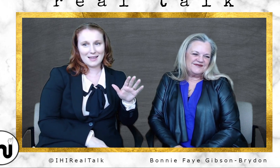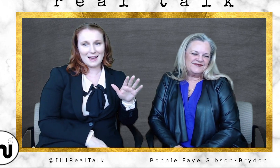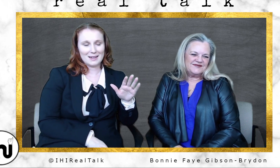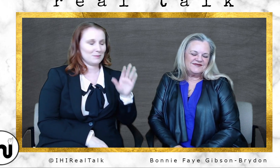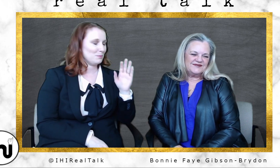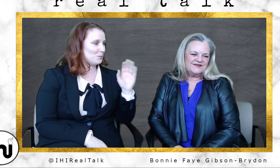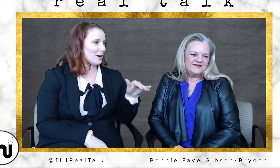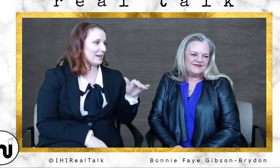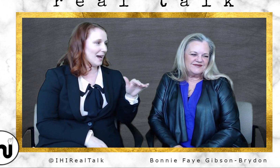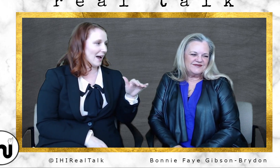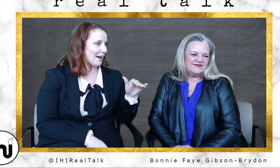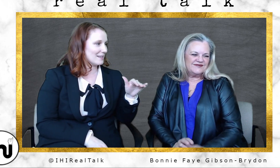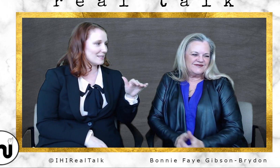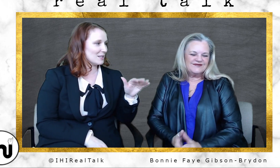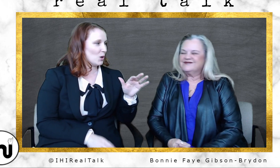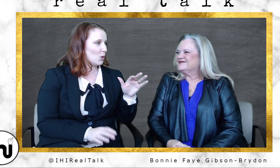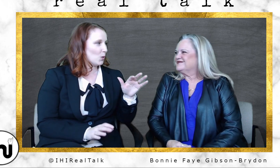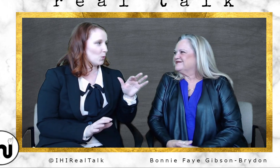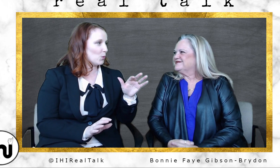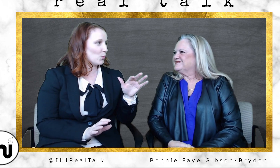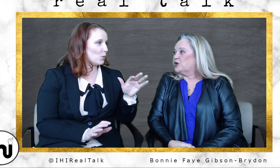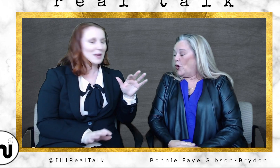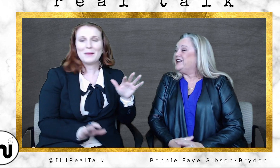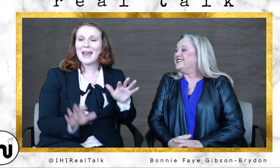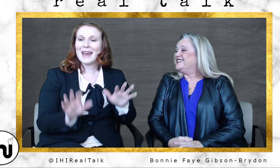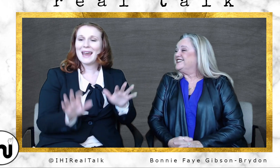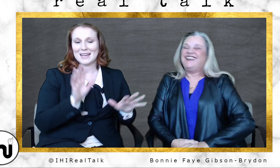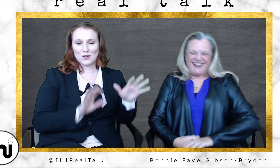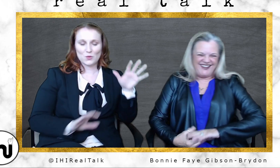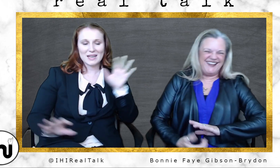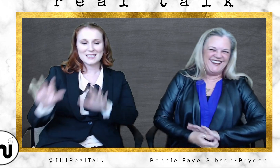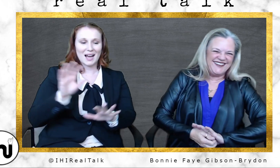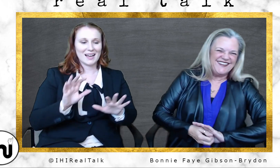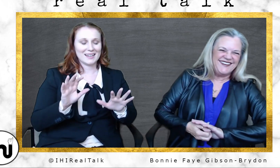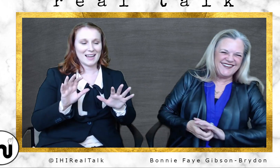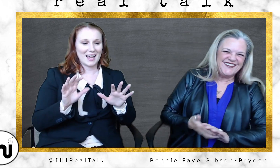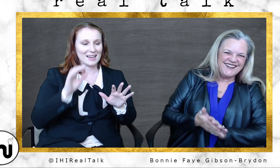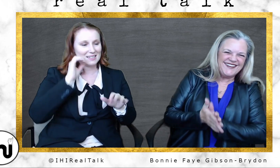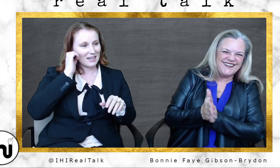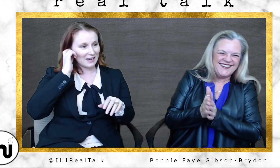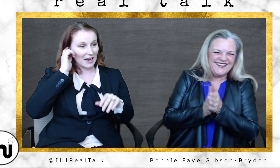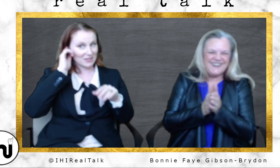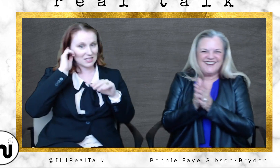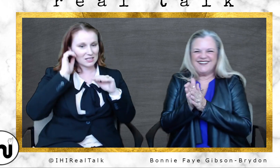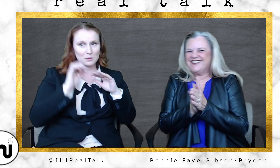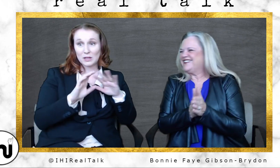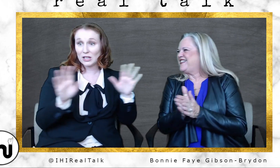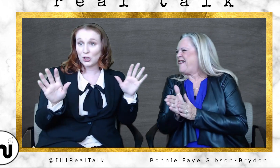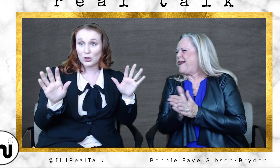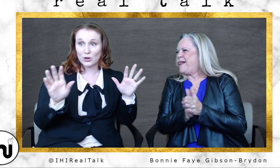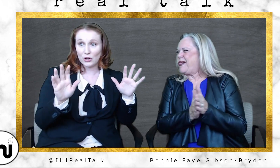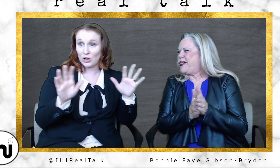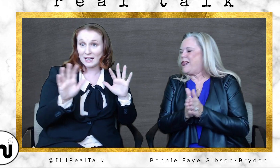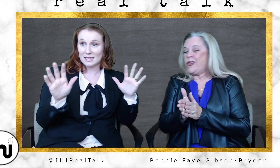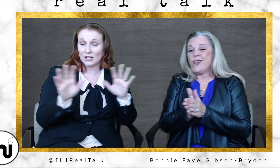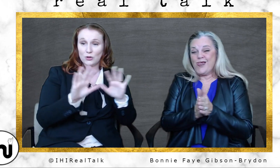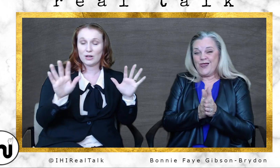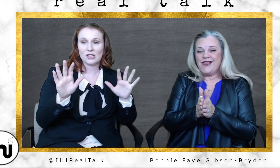Bonnie has remade and redone and yeah this is completely her idea and creation